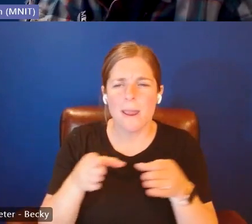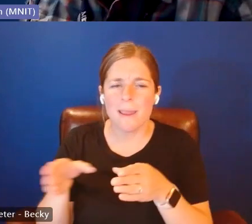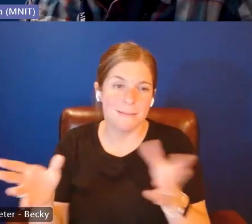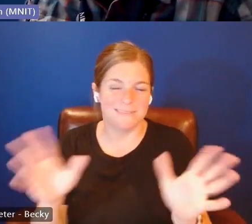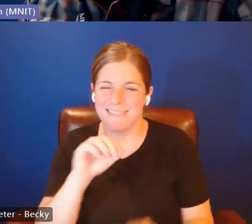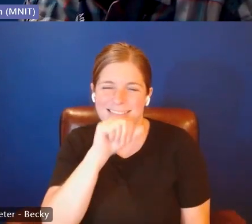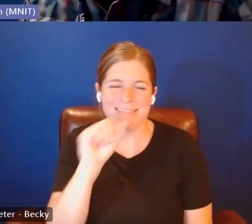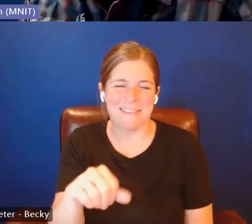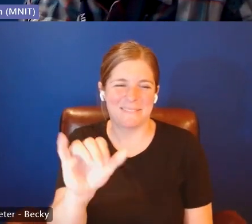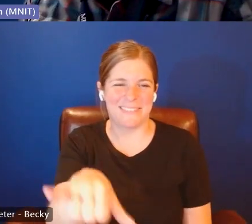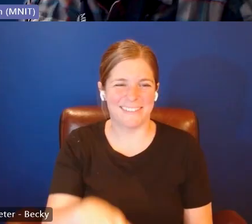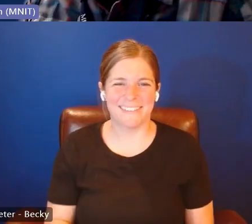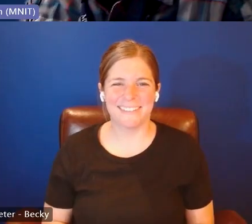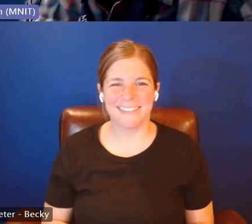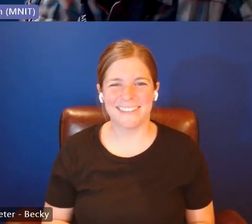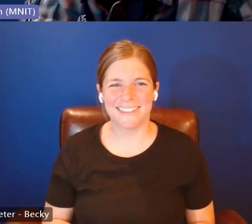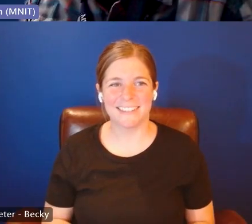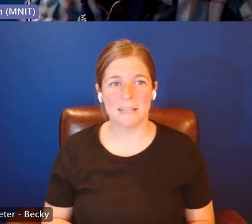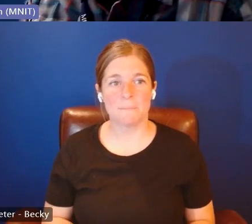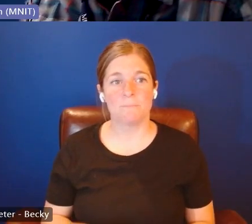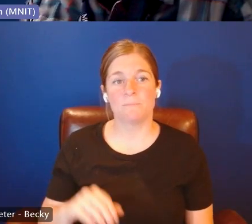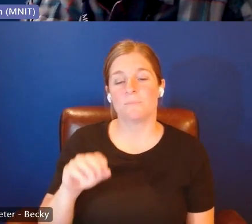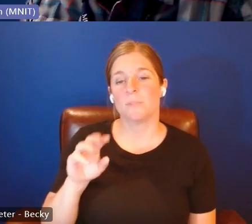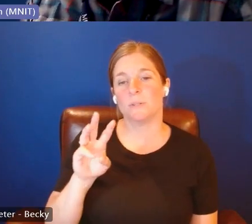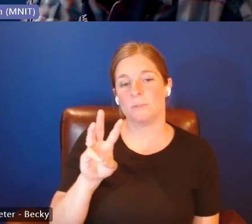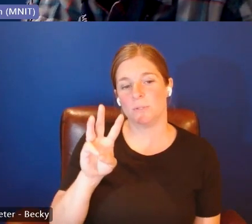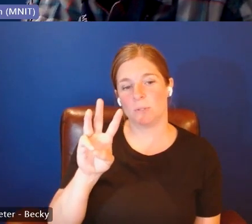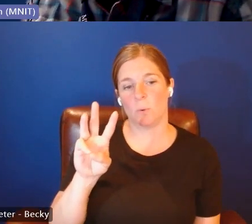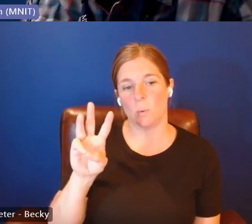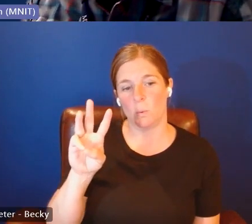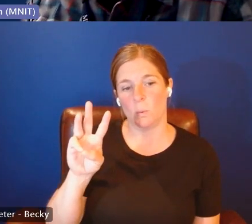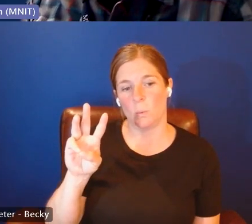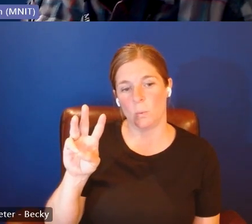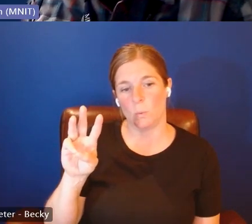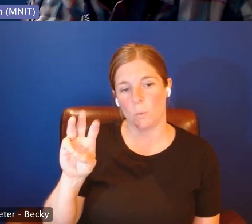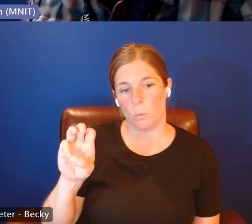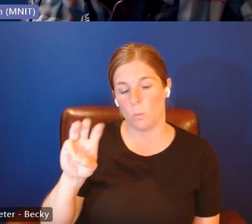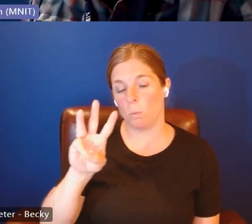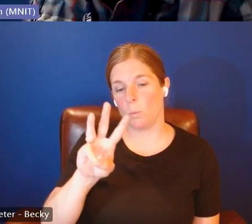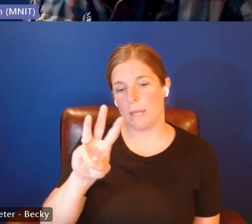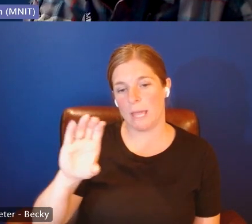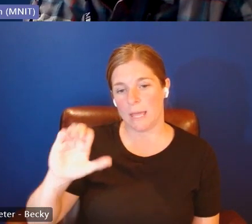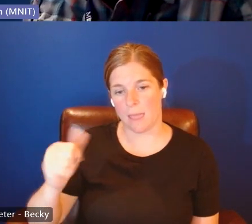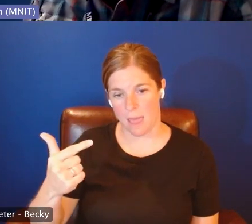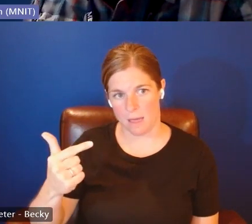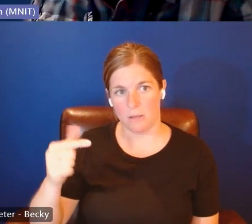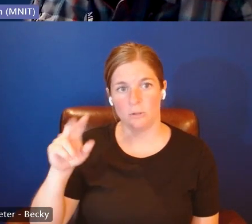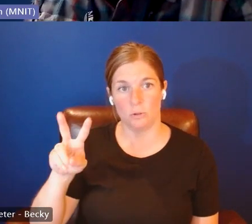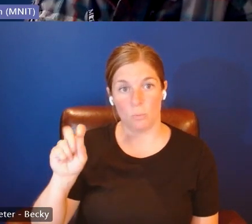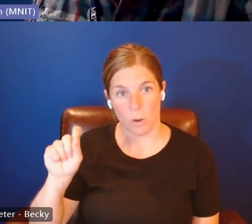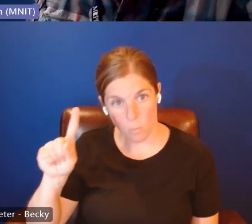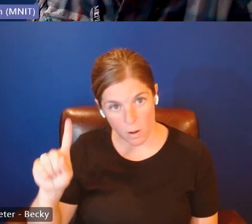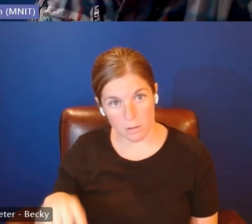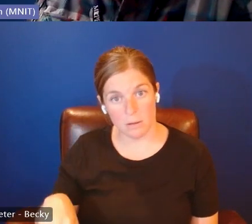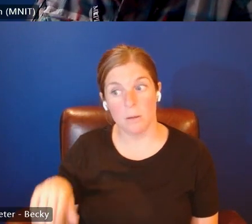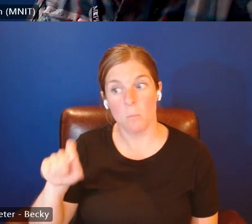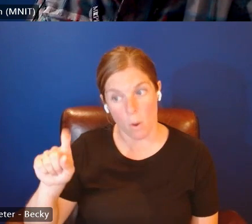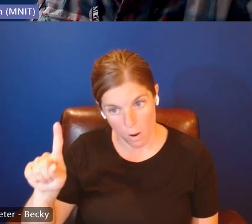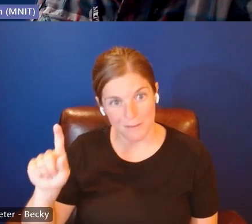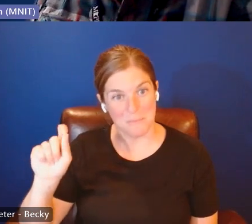So WCAG 2.1, on their criteria 1.1.1,